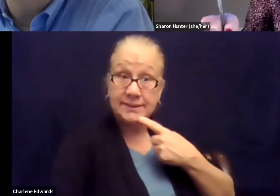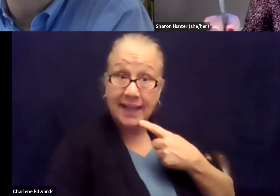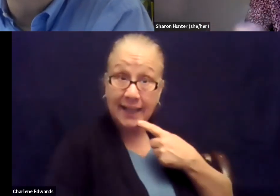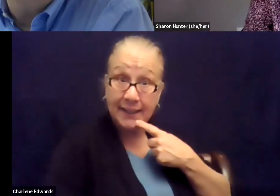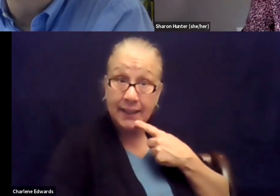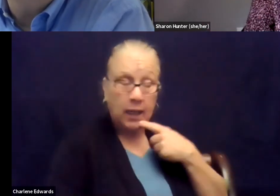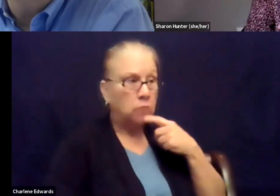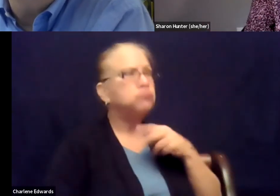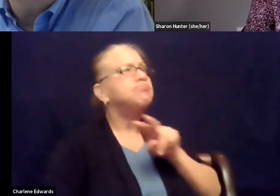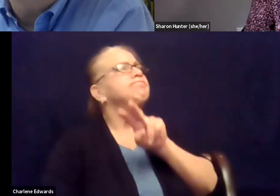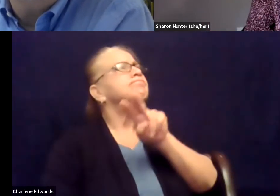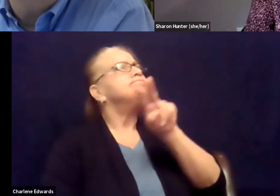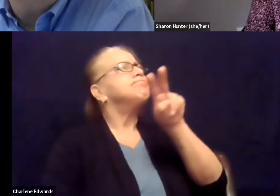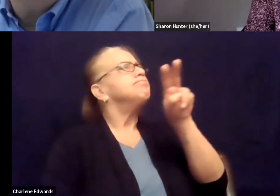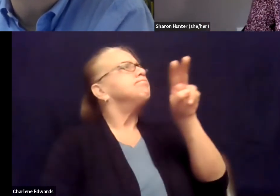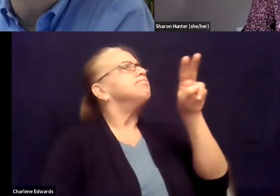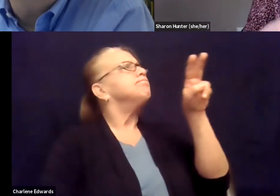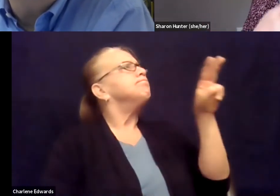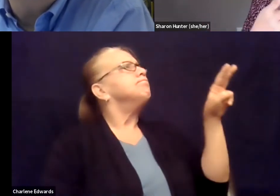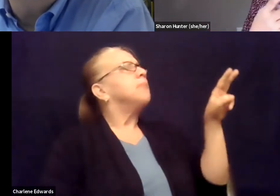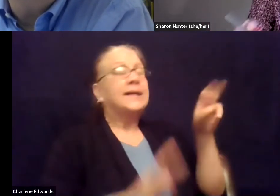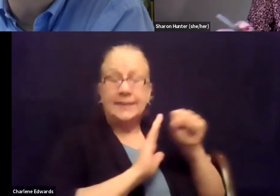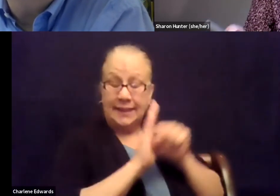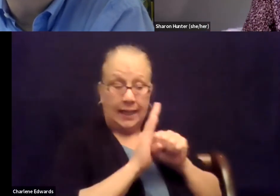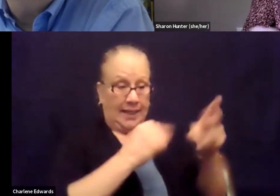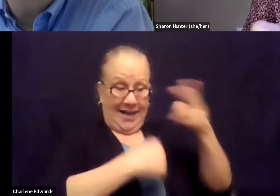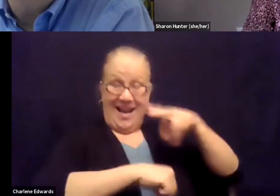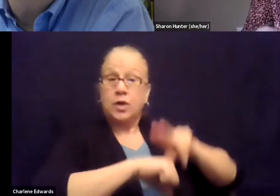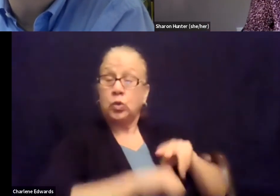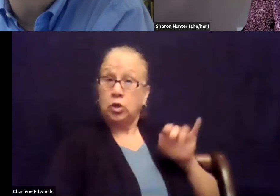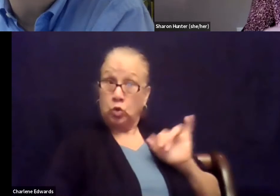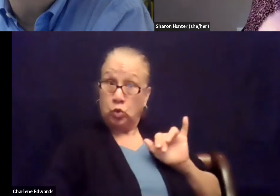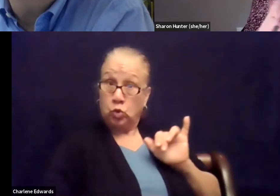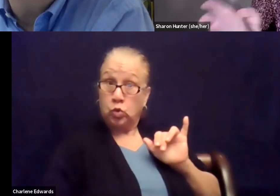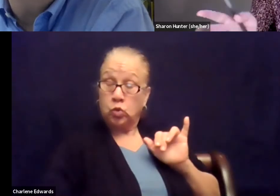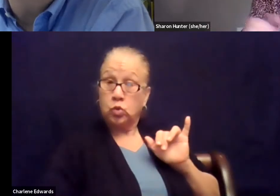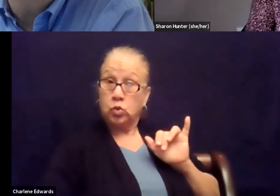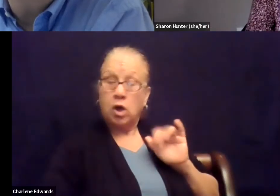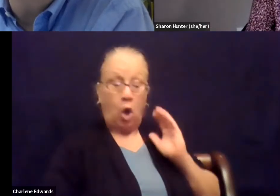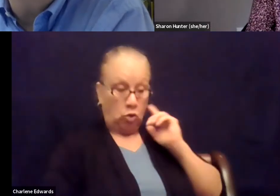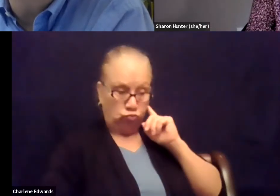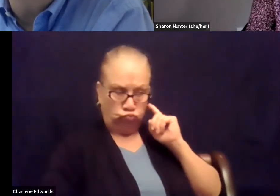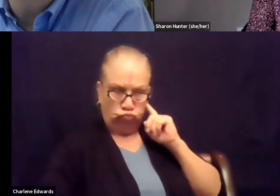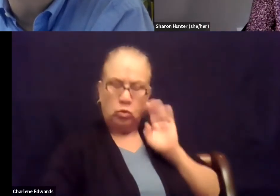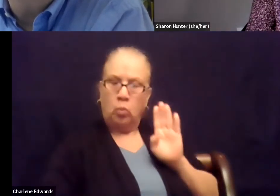across states and nationally. We have heard that Broadway is planning on coming back in September.